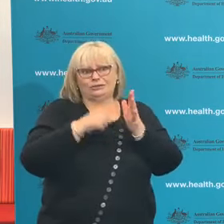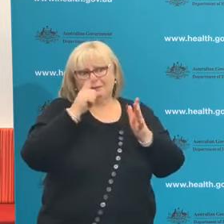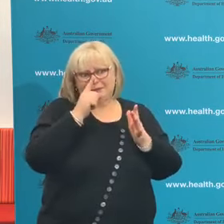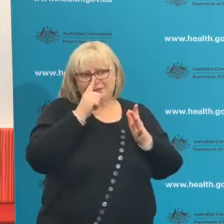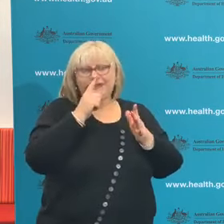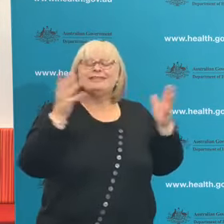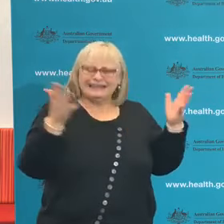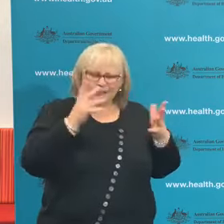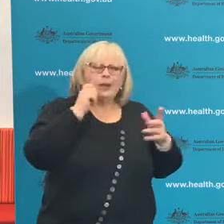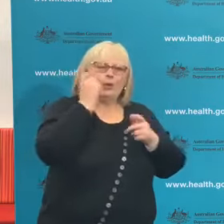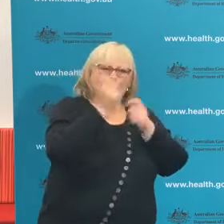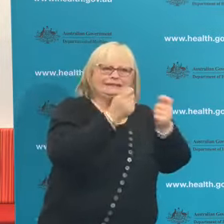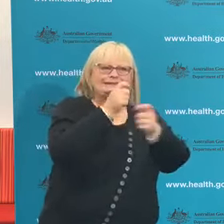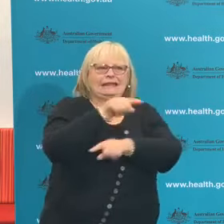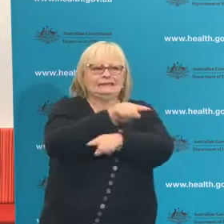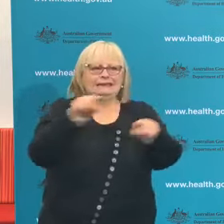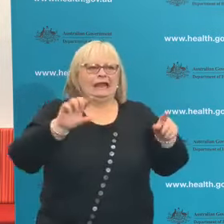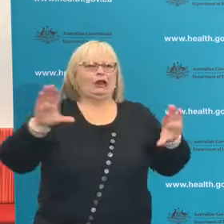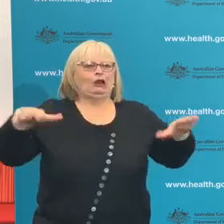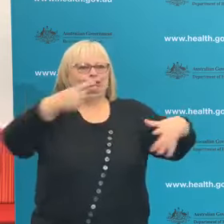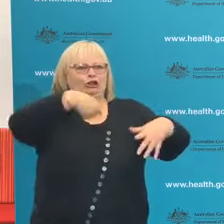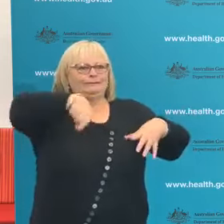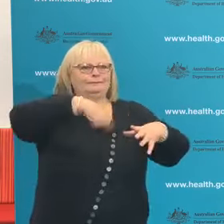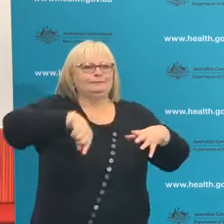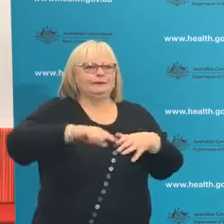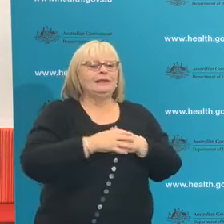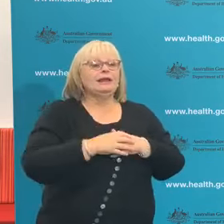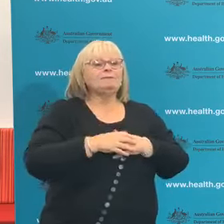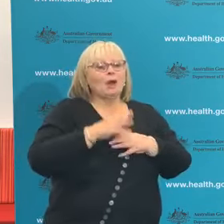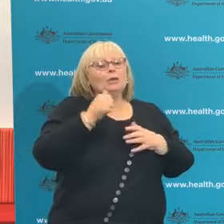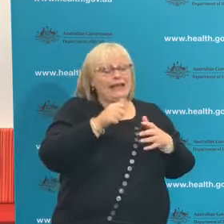we've got to have a strategy that samples right across the community.